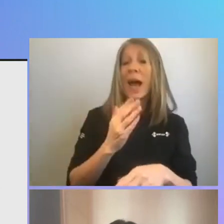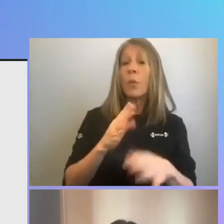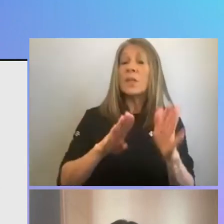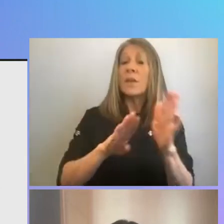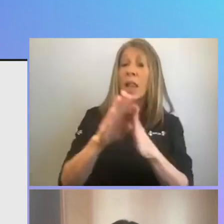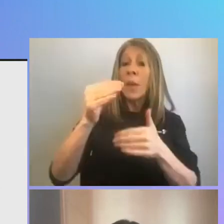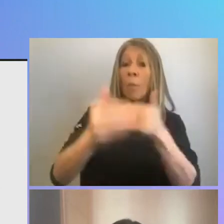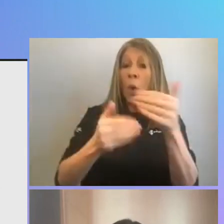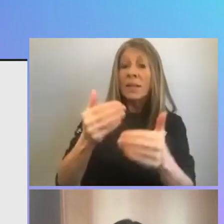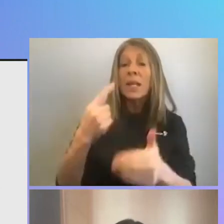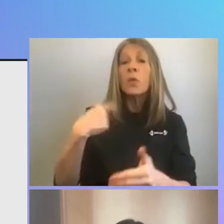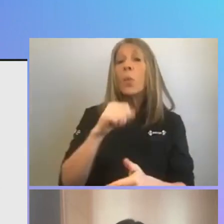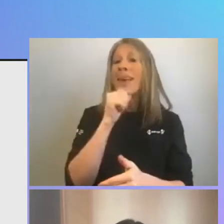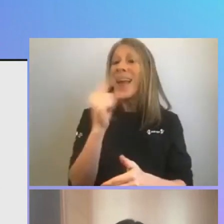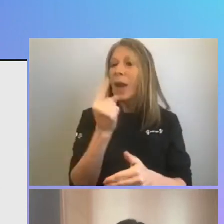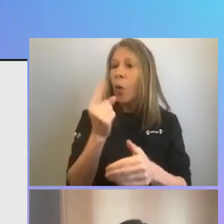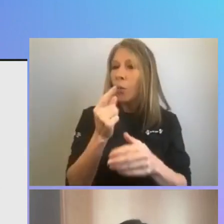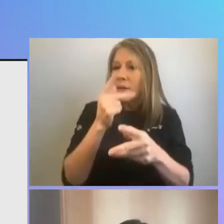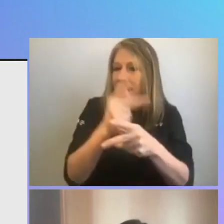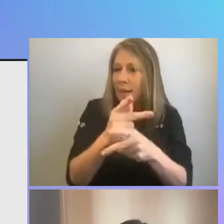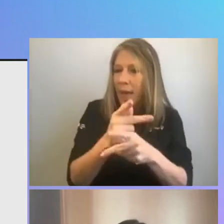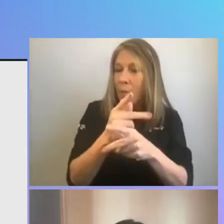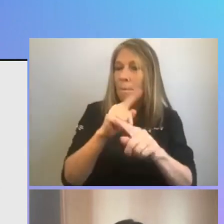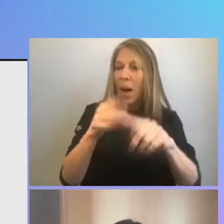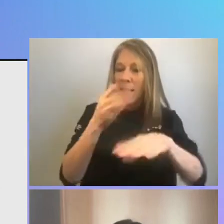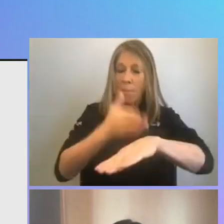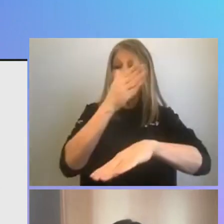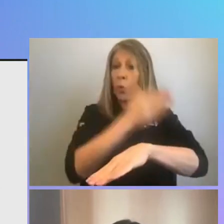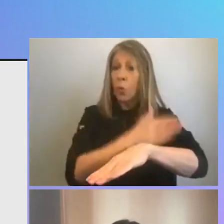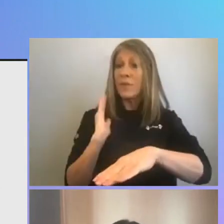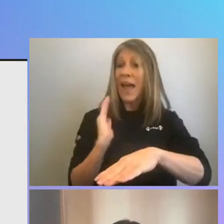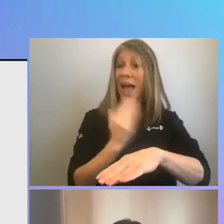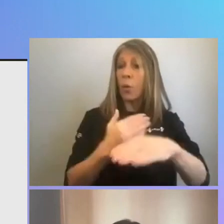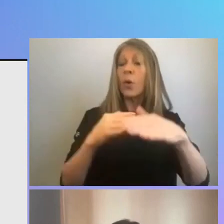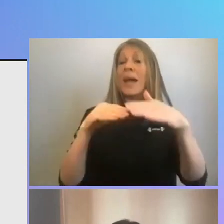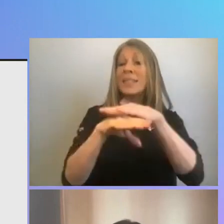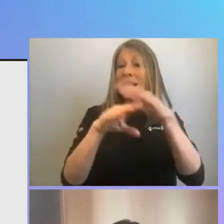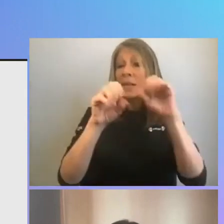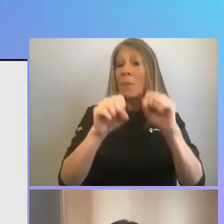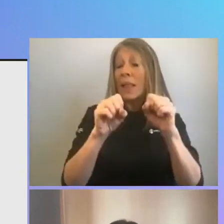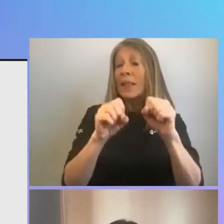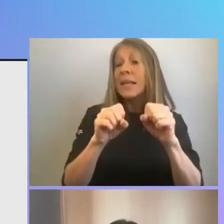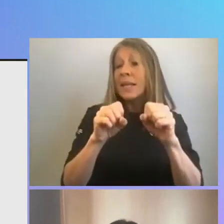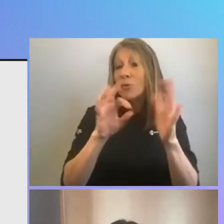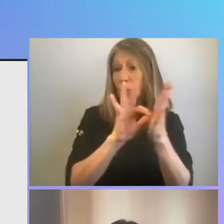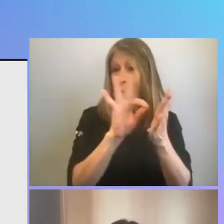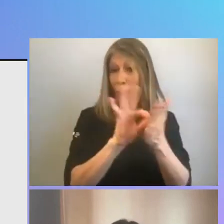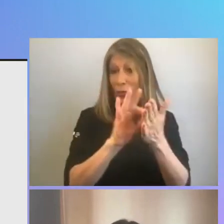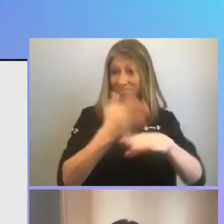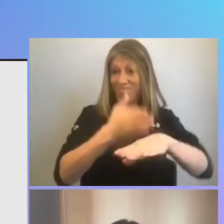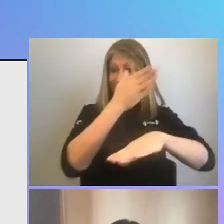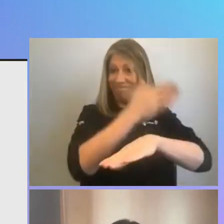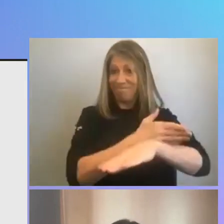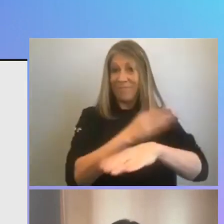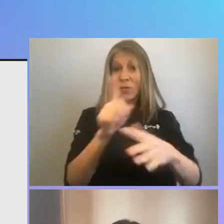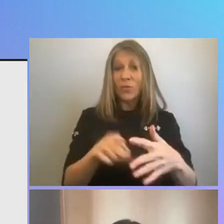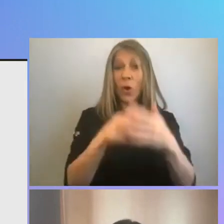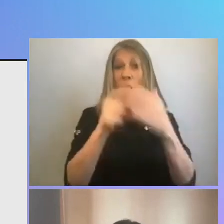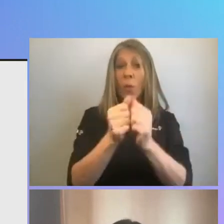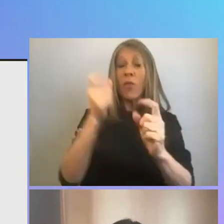only sustained, but we've enhanced our accessibility scores, which is fantastic. Um, starting with the automated tool